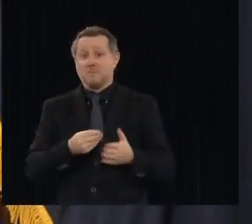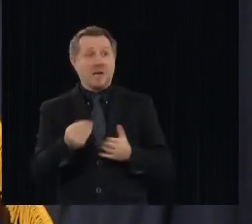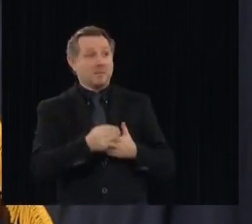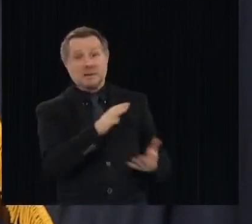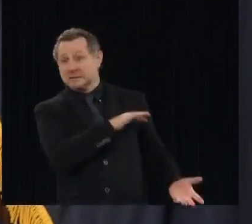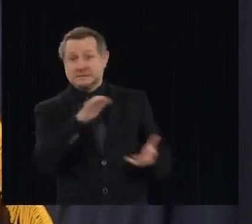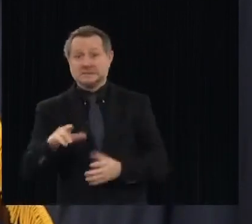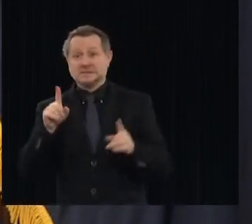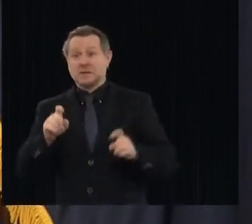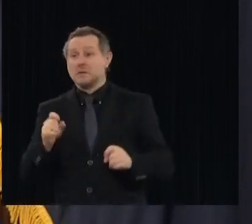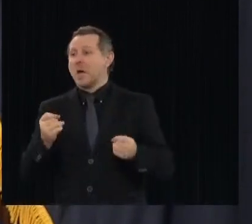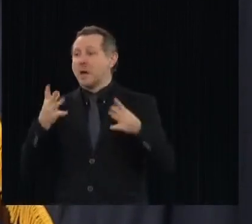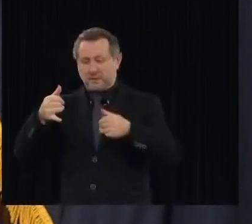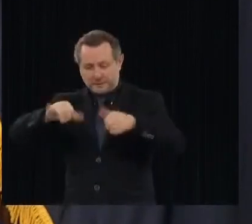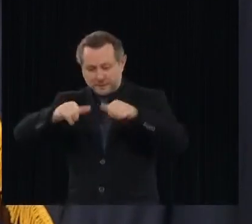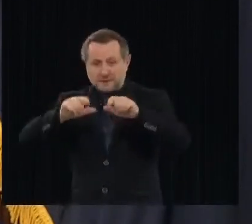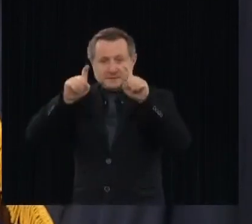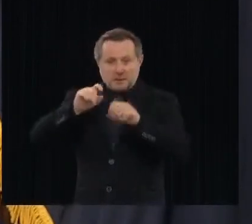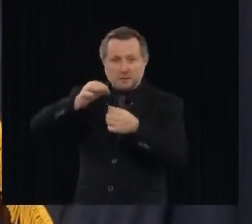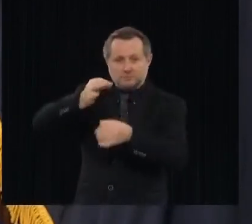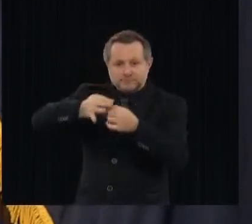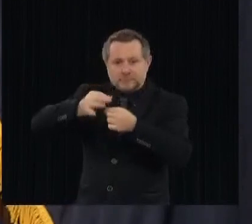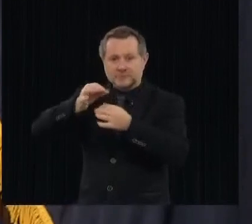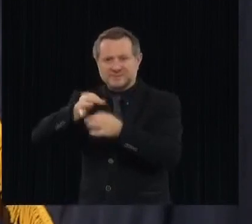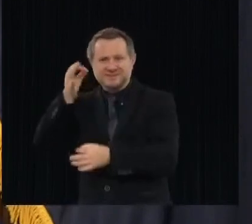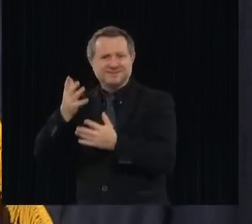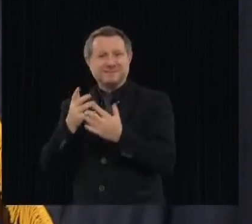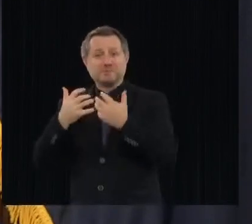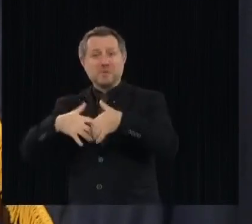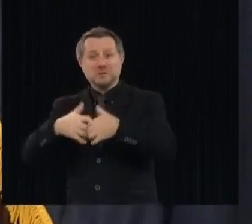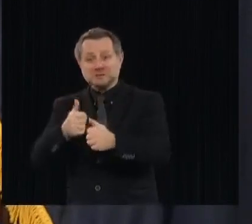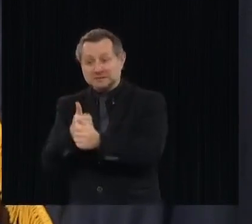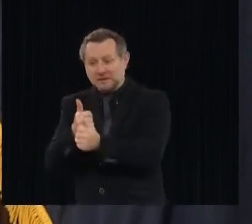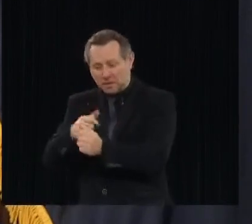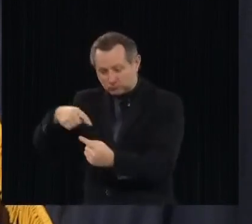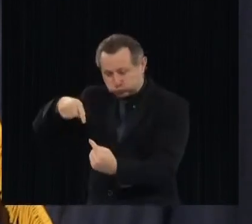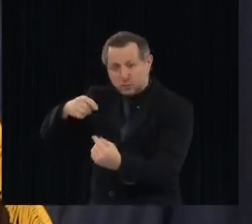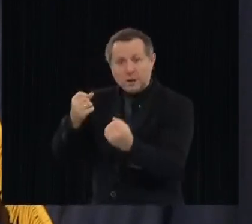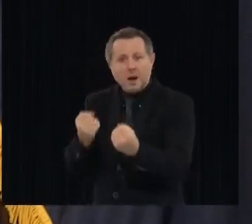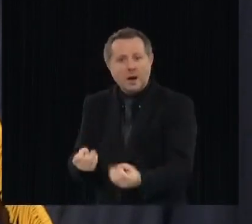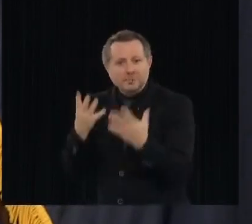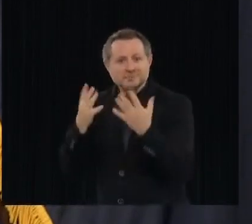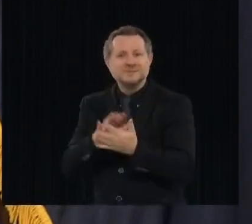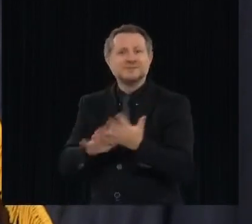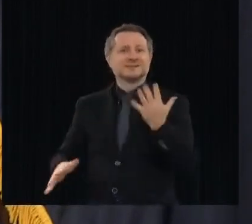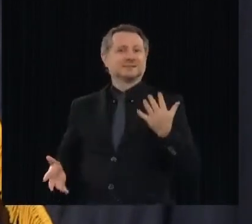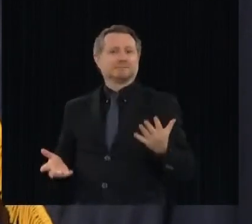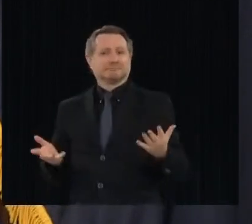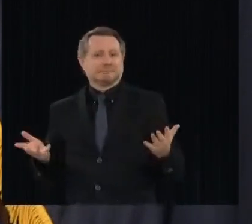YOU DON'T KNOW YET. IT'S HOW MANY TEST KITS CAN WE GET?